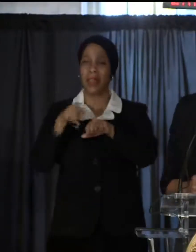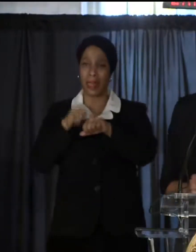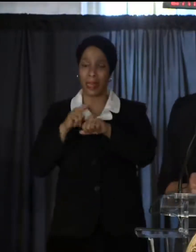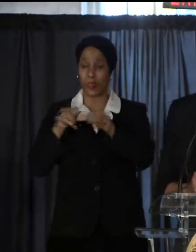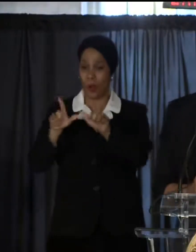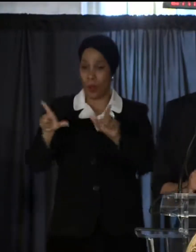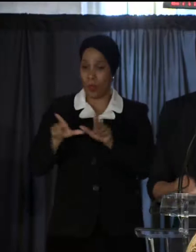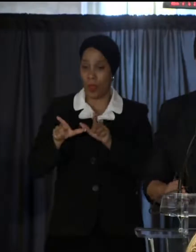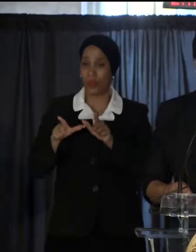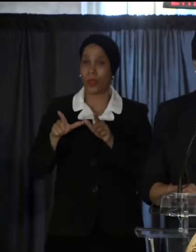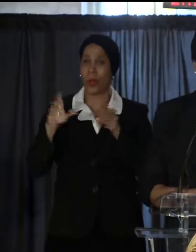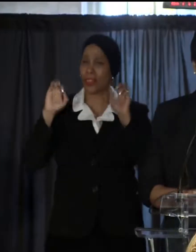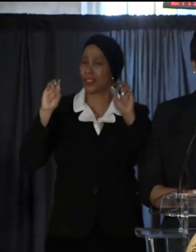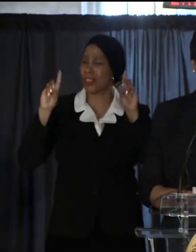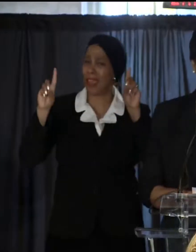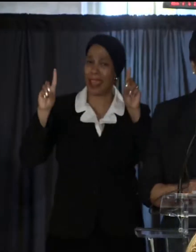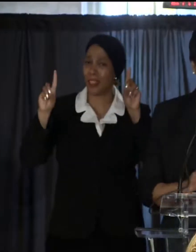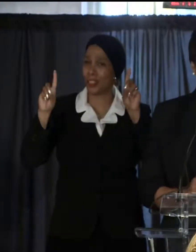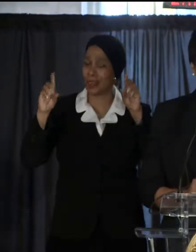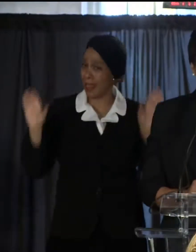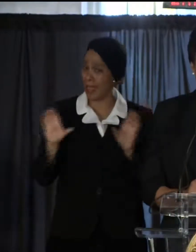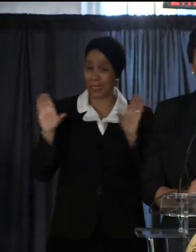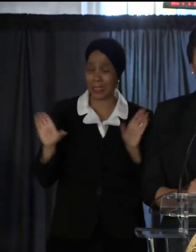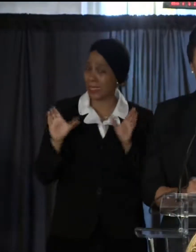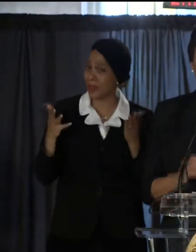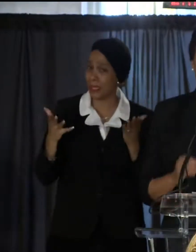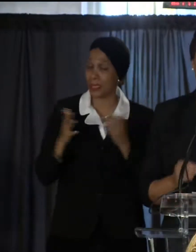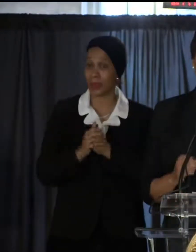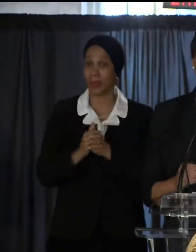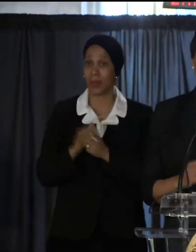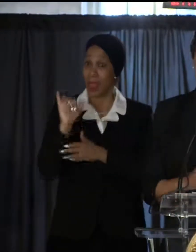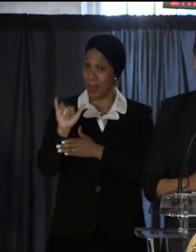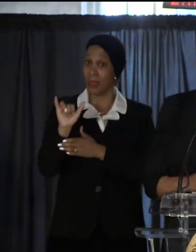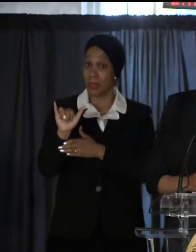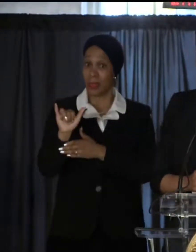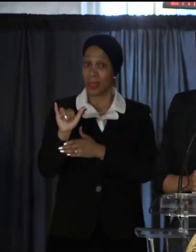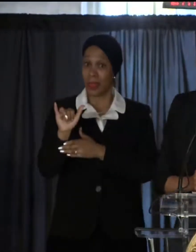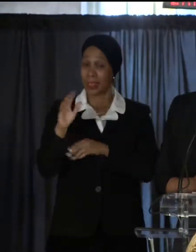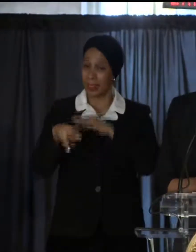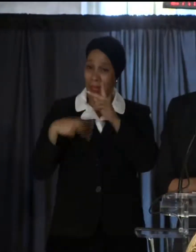PUBLIC EDUCATION ACTIVITIES. SO THAT IS THE TYPE OF WORK THAT